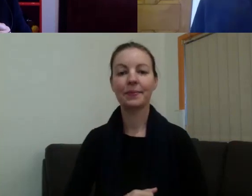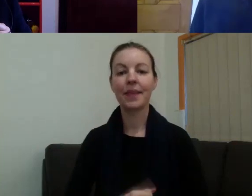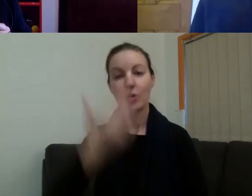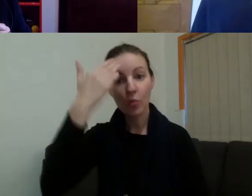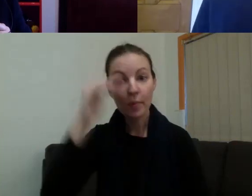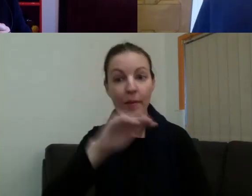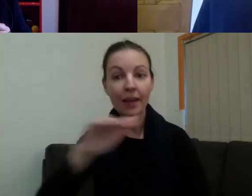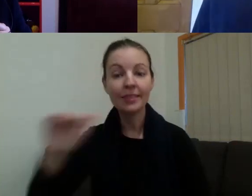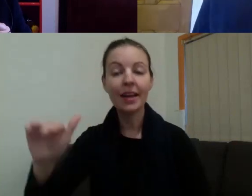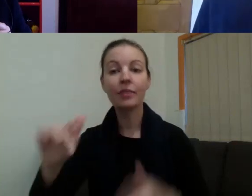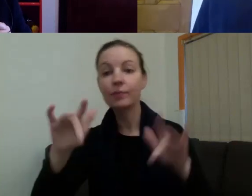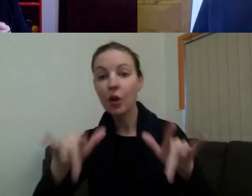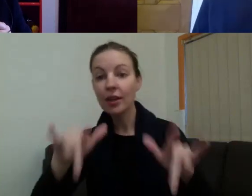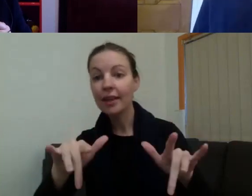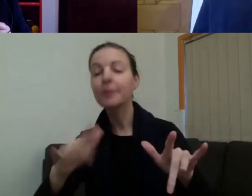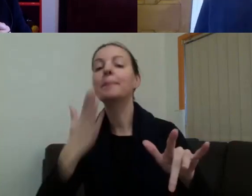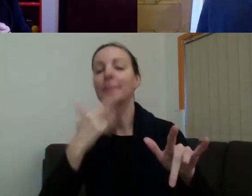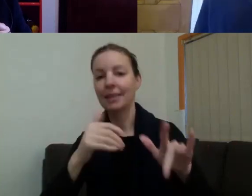couple of minutes to fill out the survey so that, of course, we can